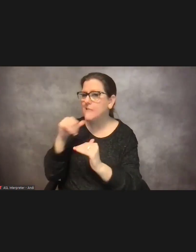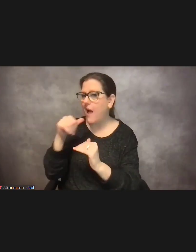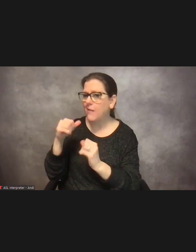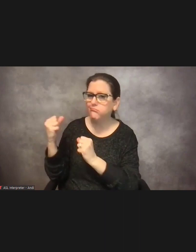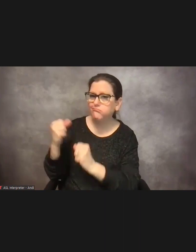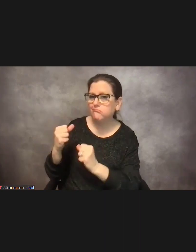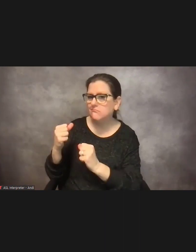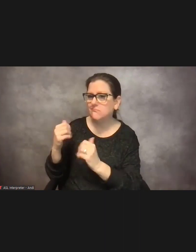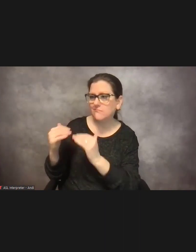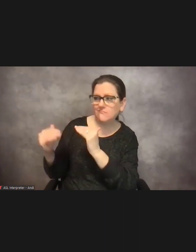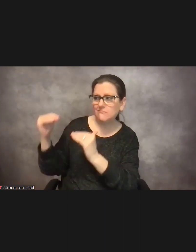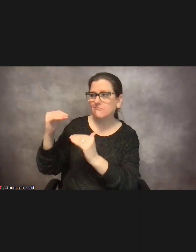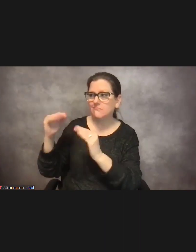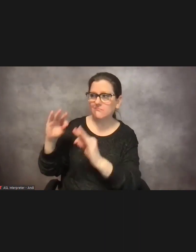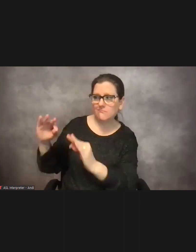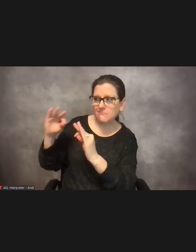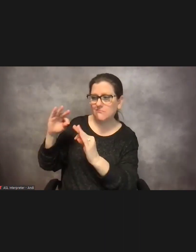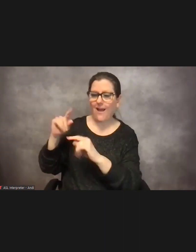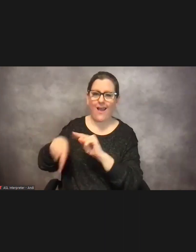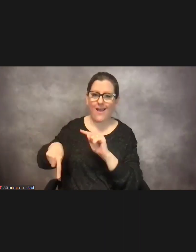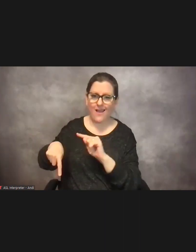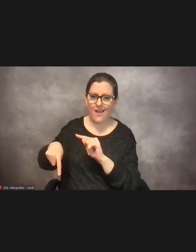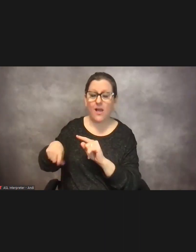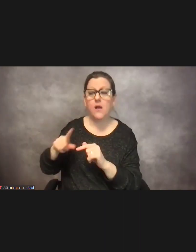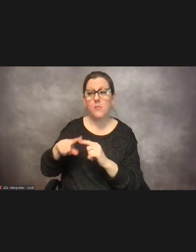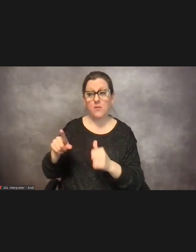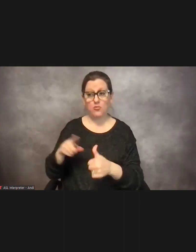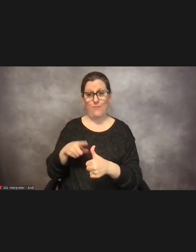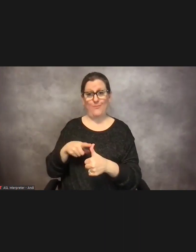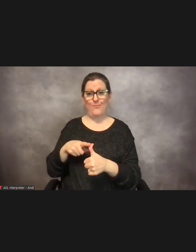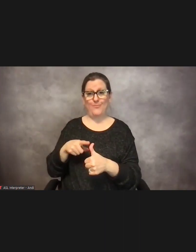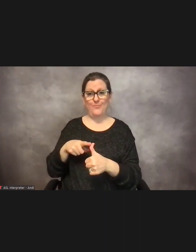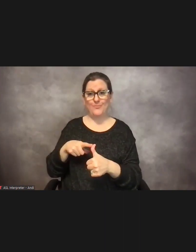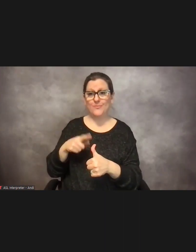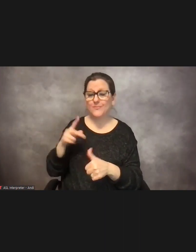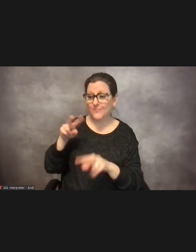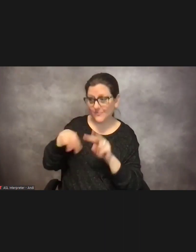developmental stage and, um, and those kinds of things, but the